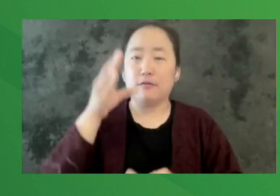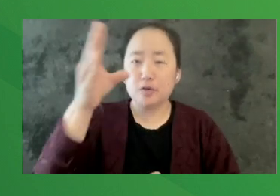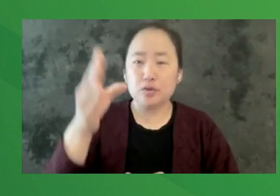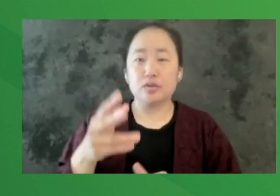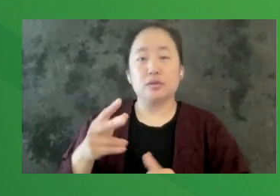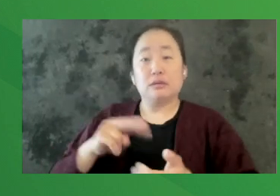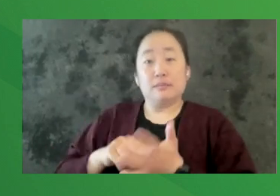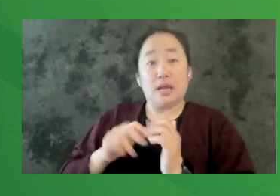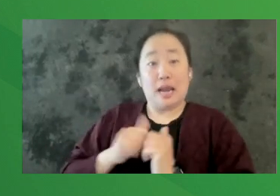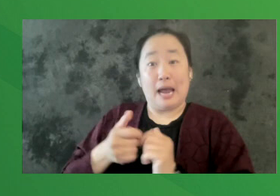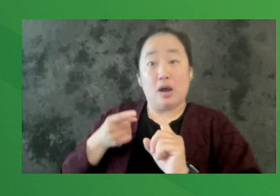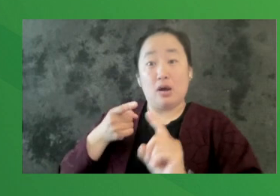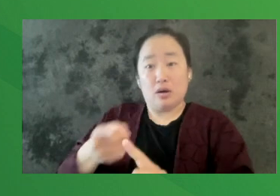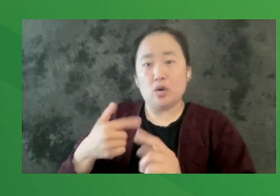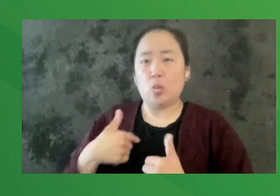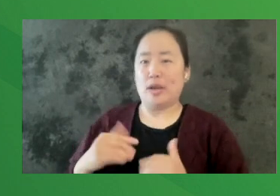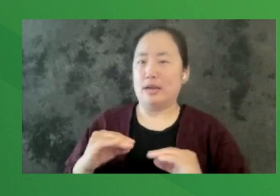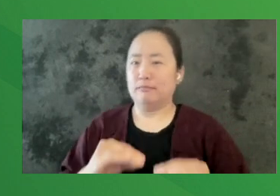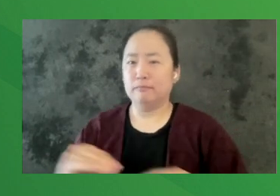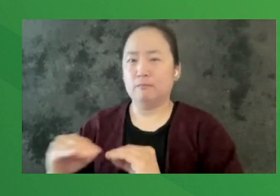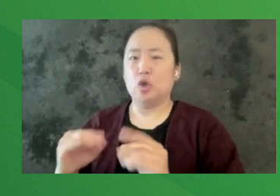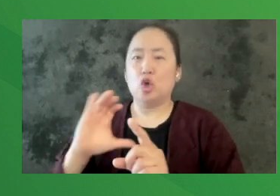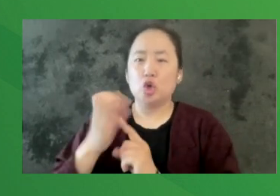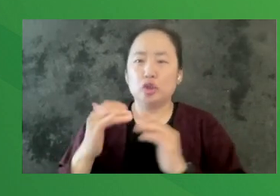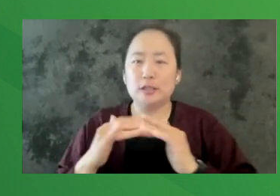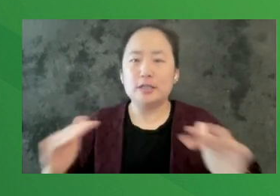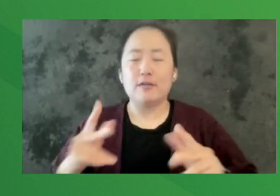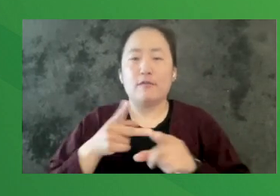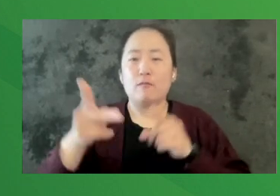build the infrastructure and leadership needed to strengthen and sustain the field.